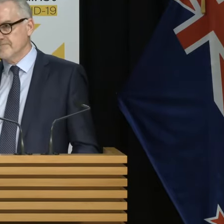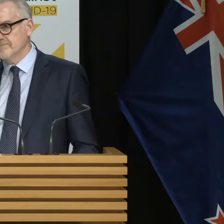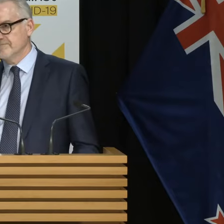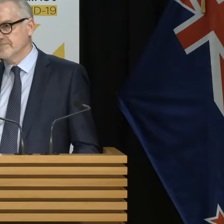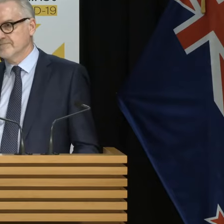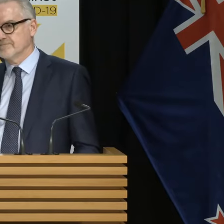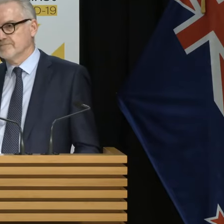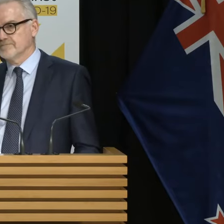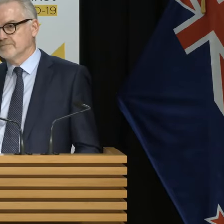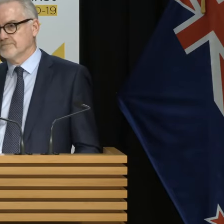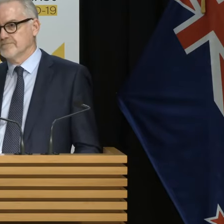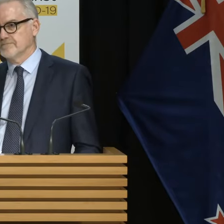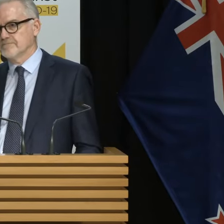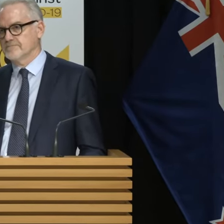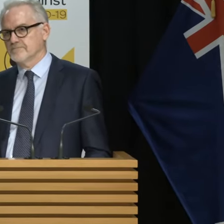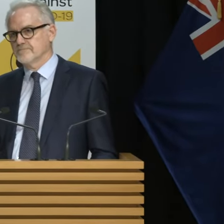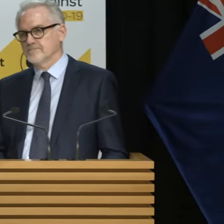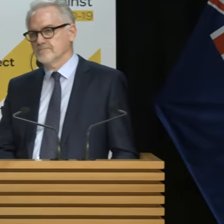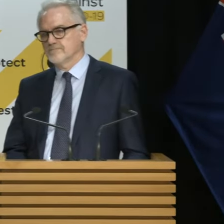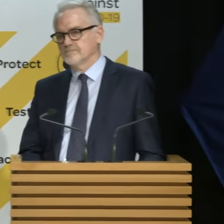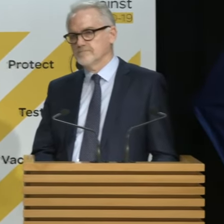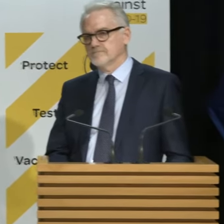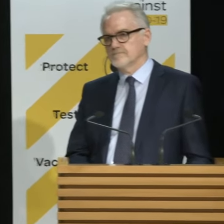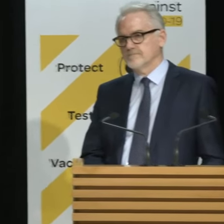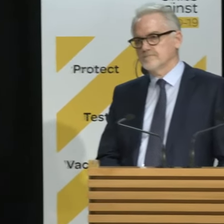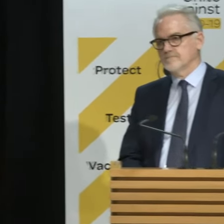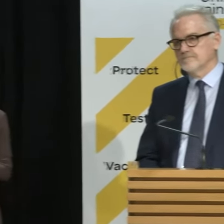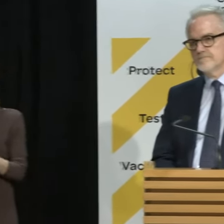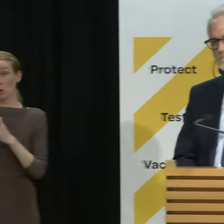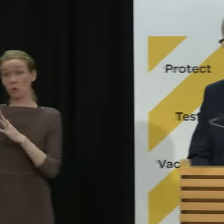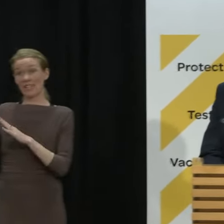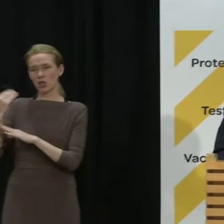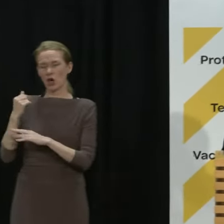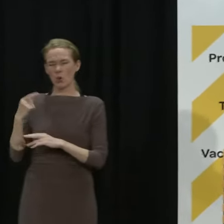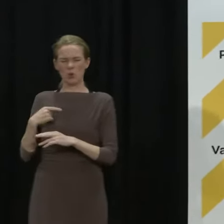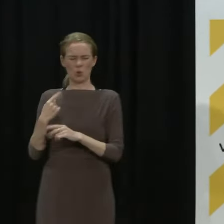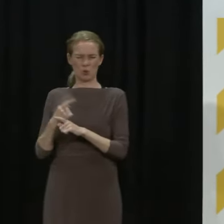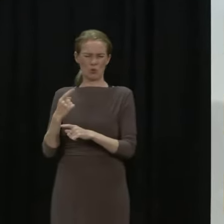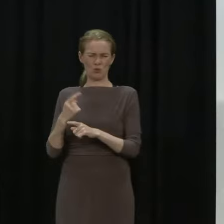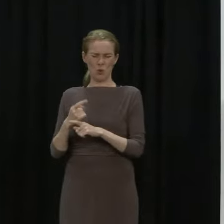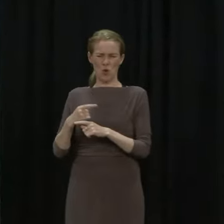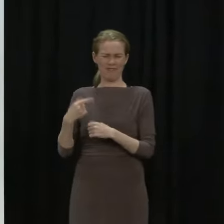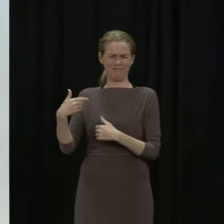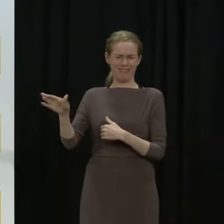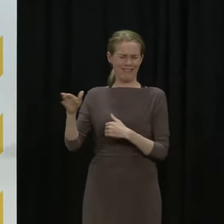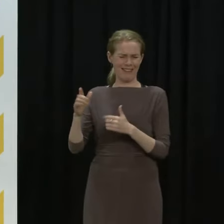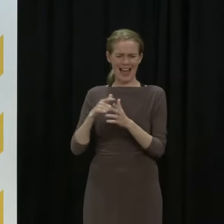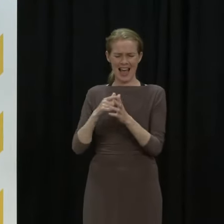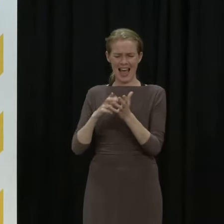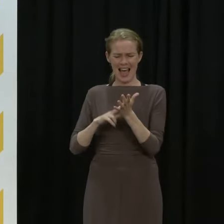It was just a couple of weeks ago on Twitter that you